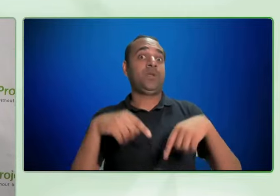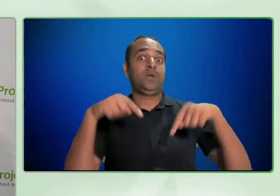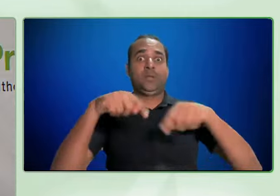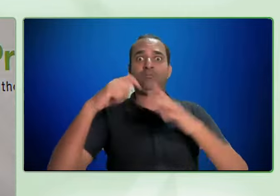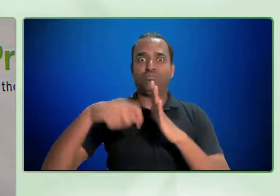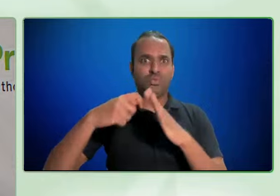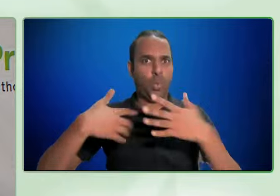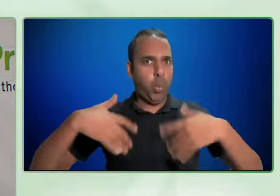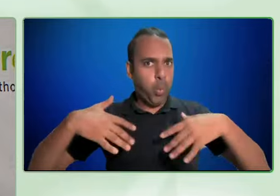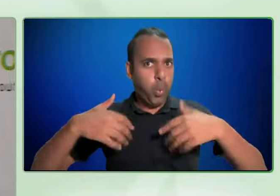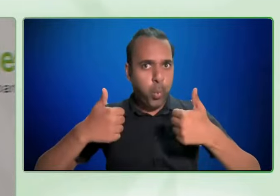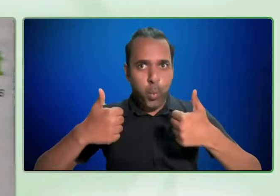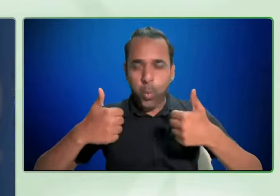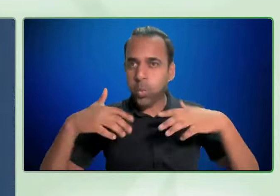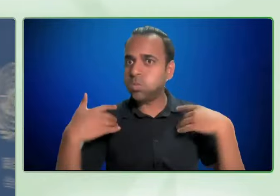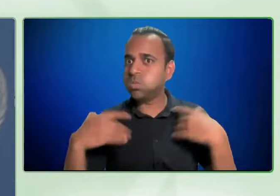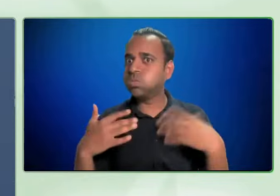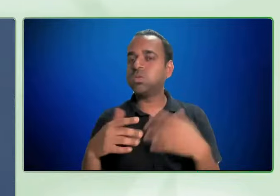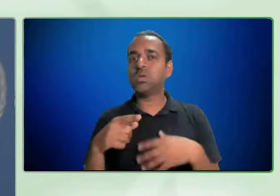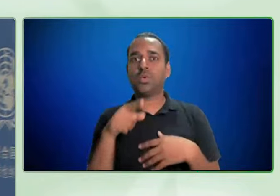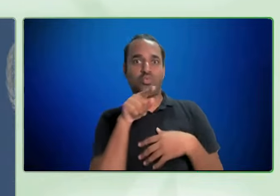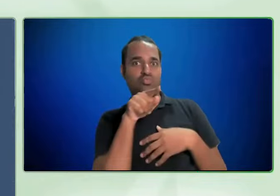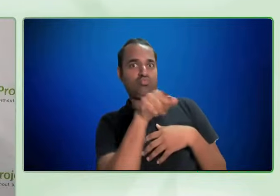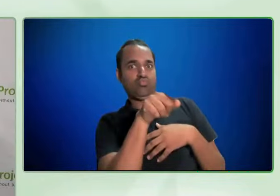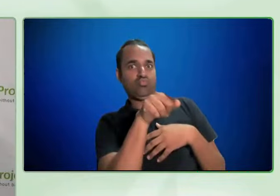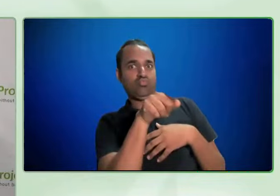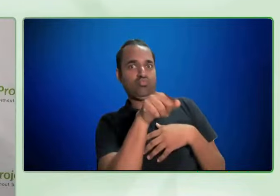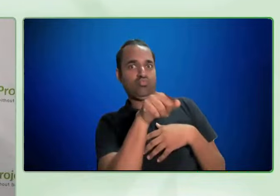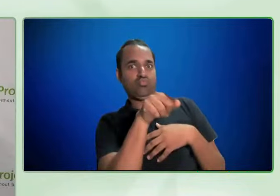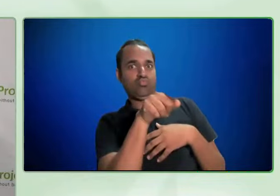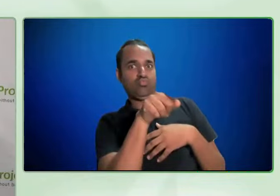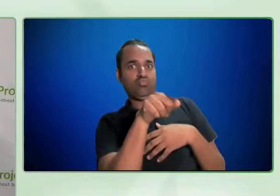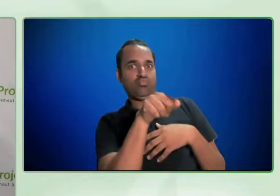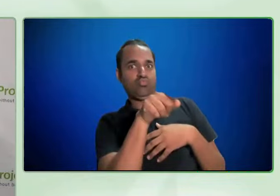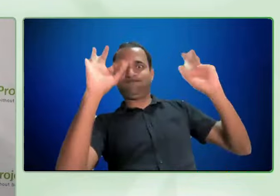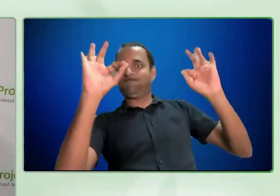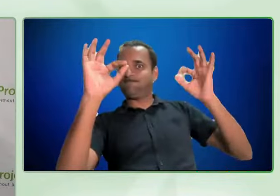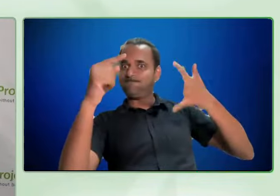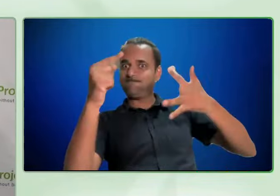I had my sabbatical in the US.